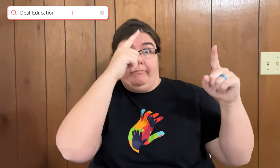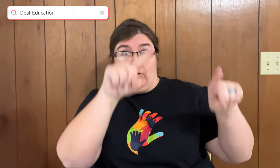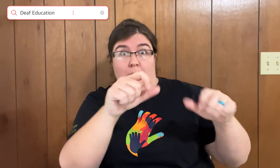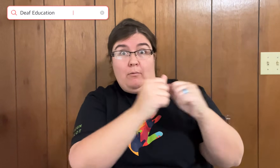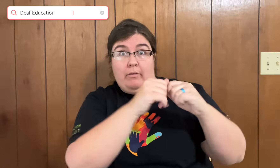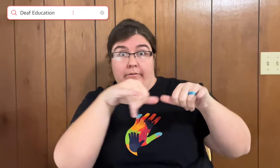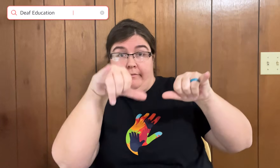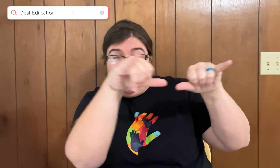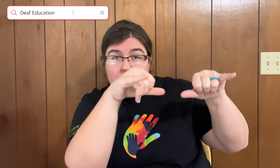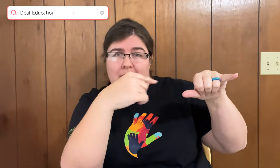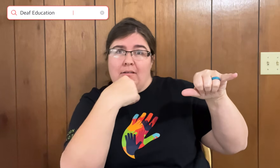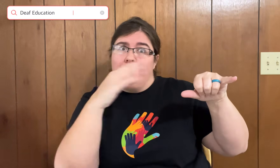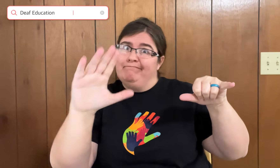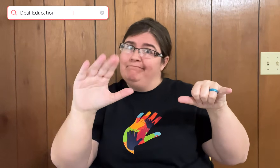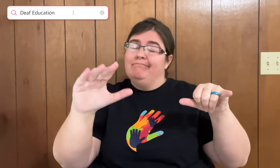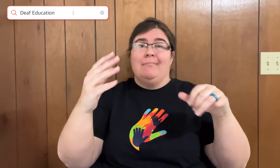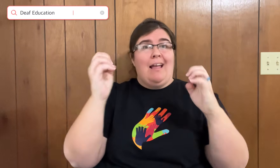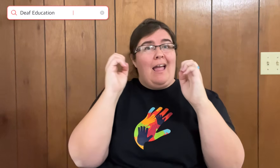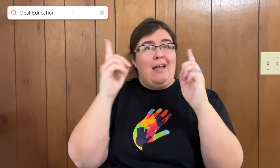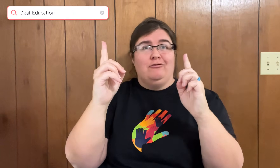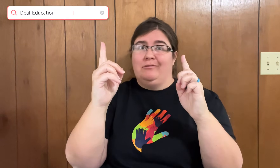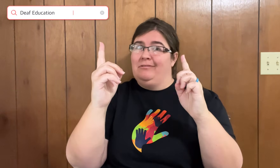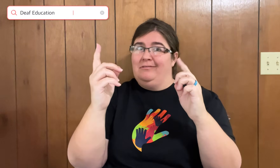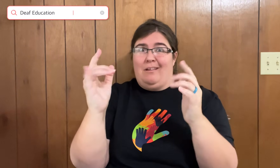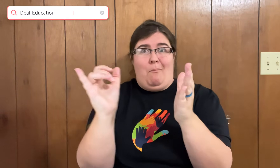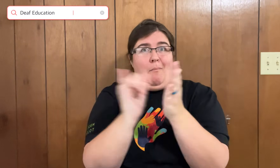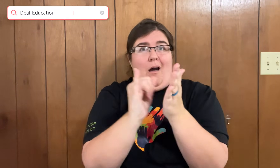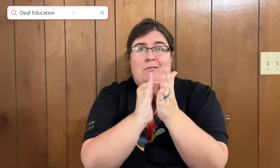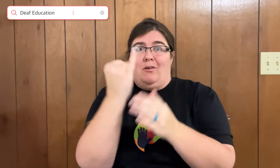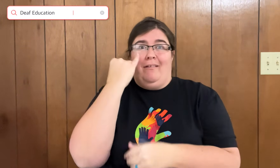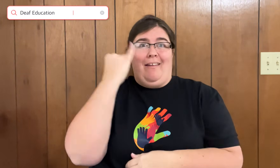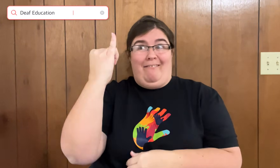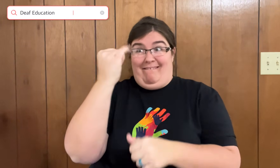People who agree with standardization say that education is impossible if